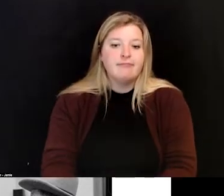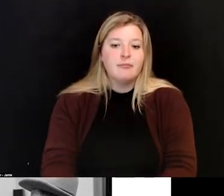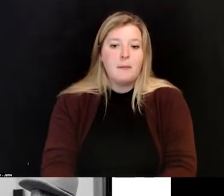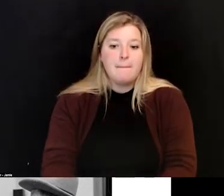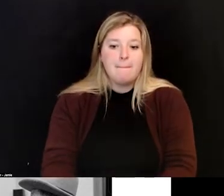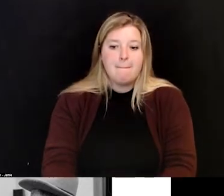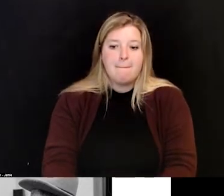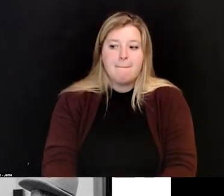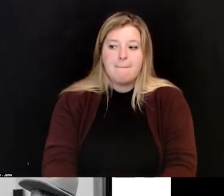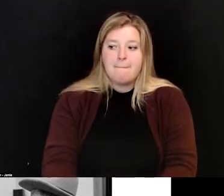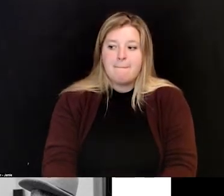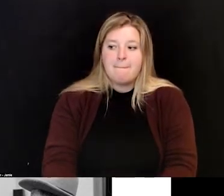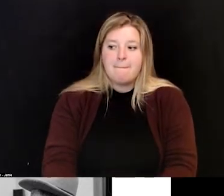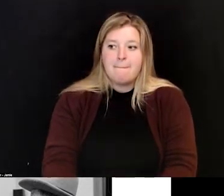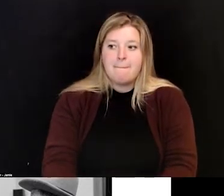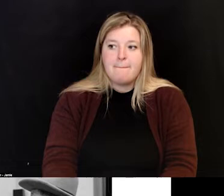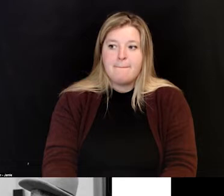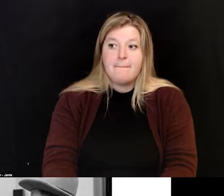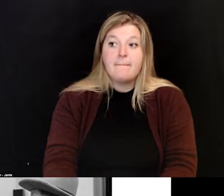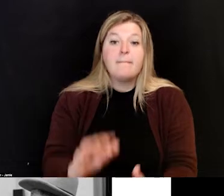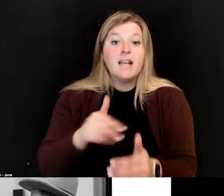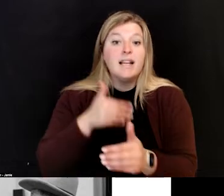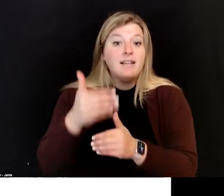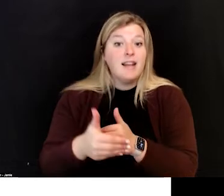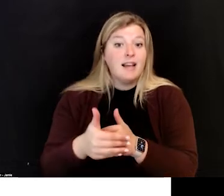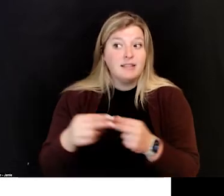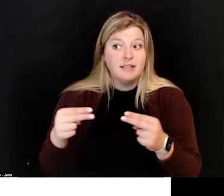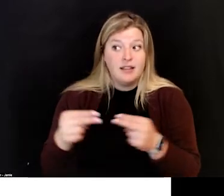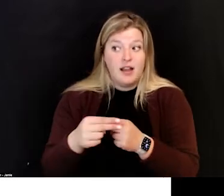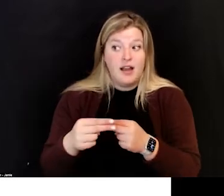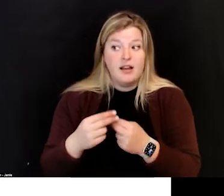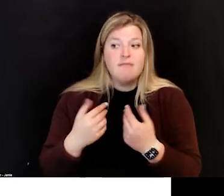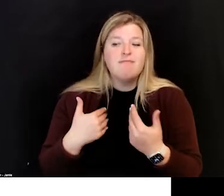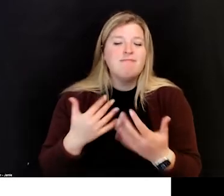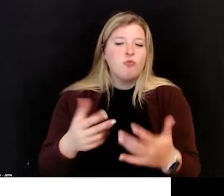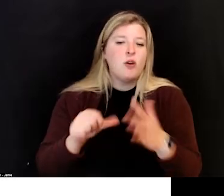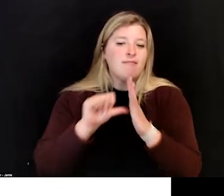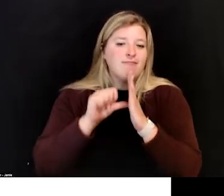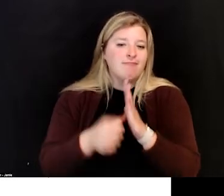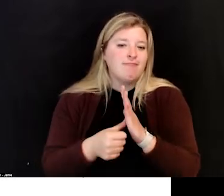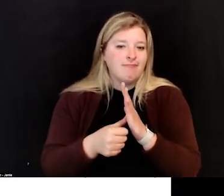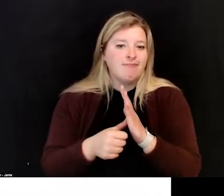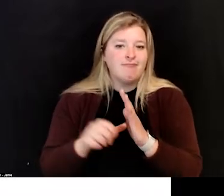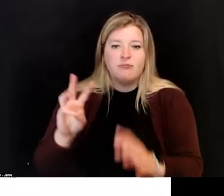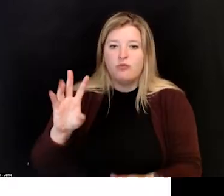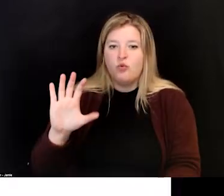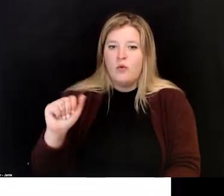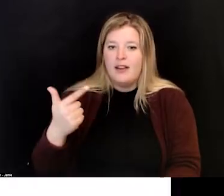And then if you go to the next slide, I just want to highlight and briefly address WCAG 3.